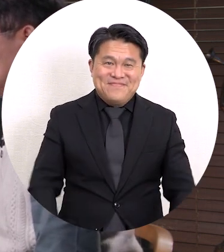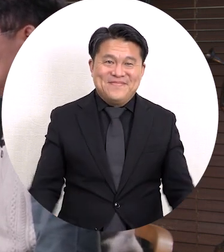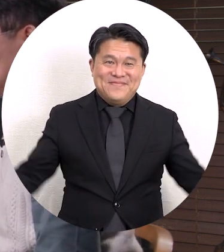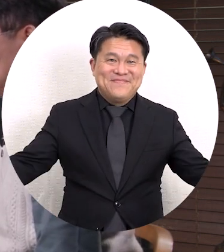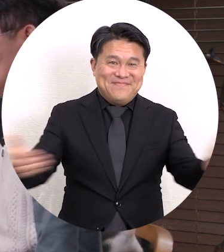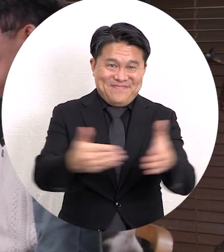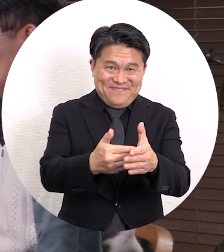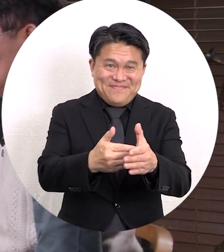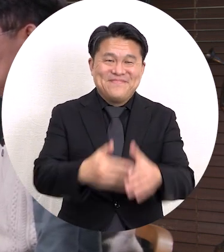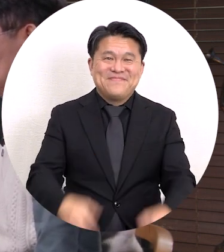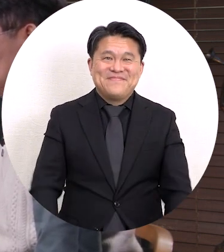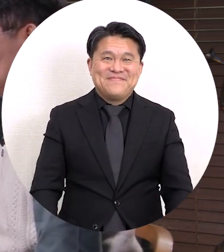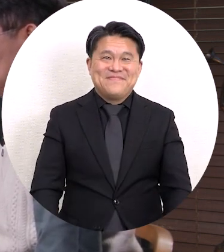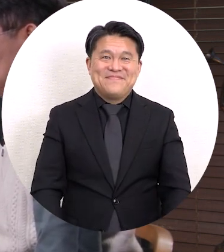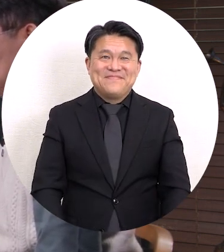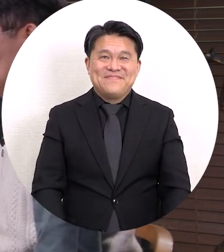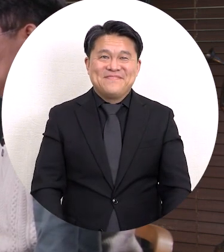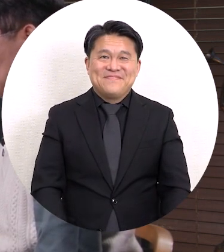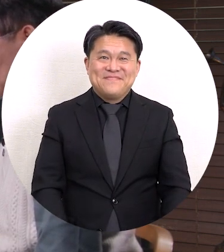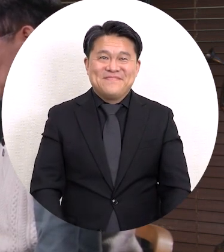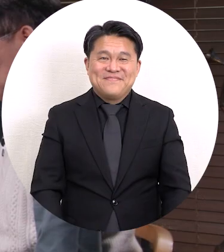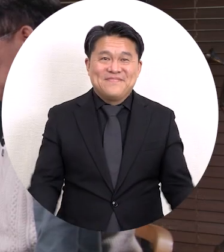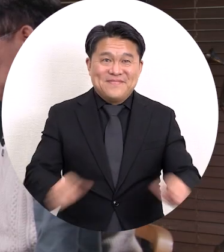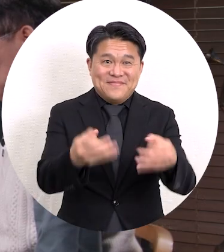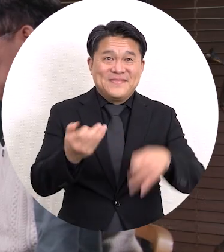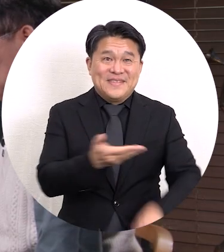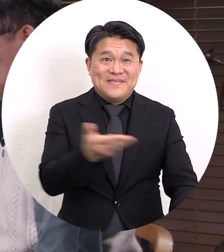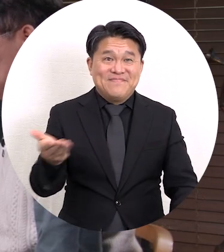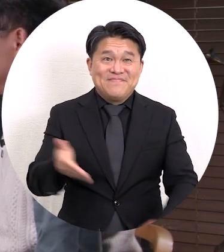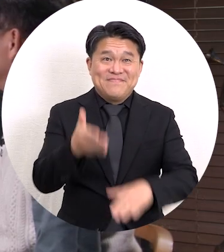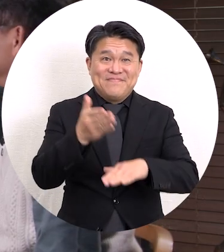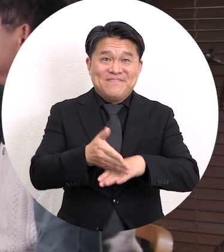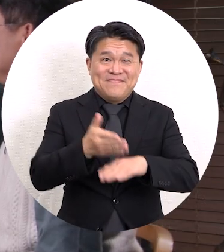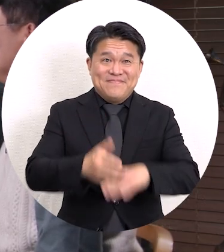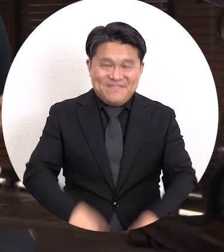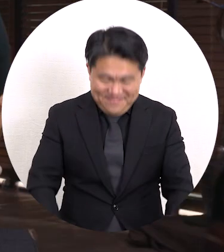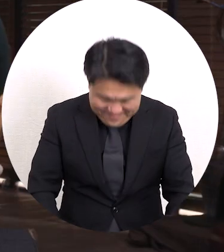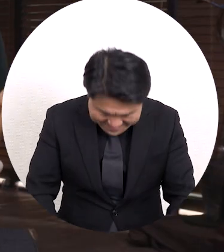With that, we will now say our goodbyes. Thank you all for joining us.